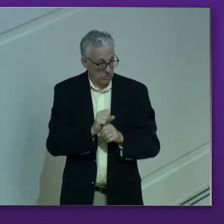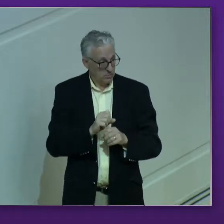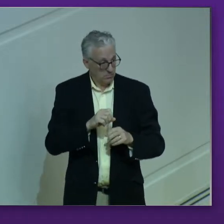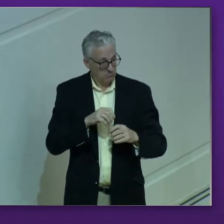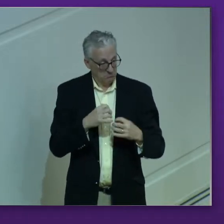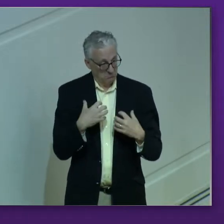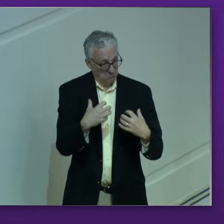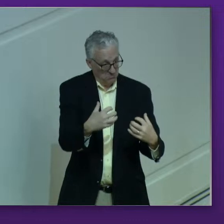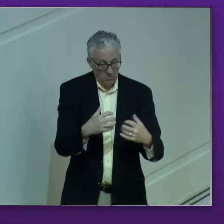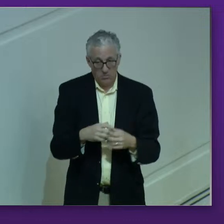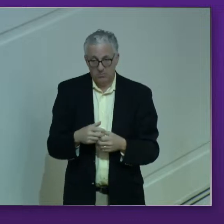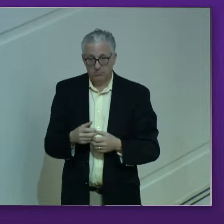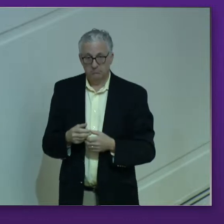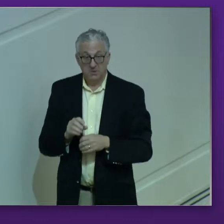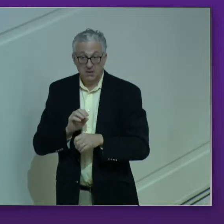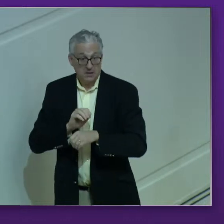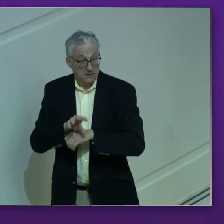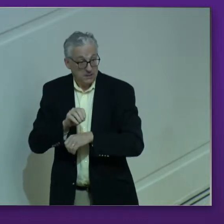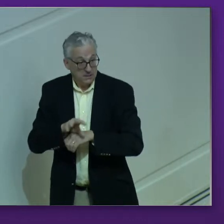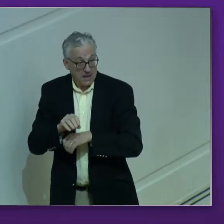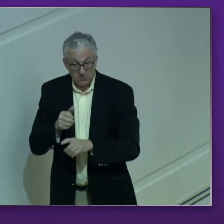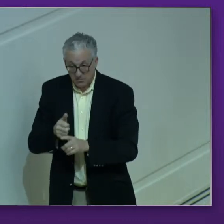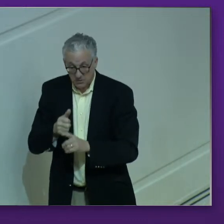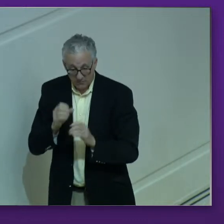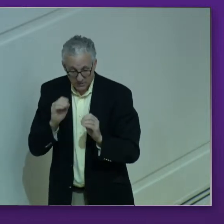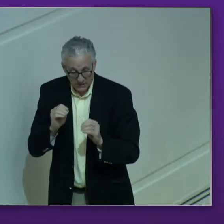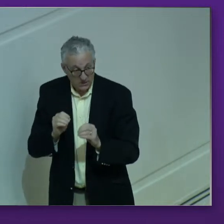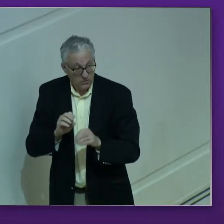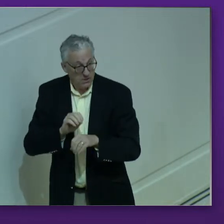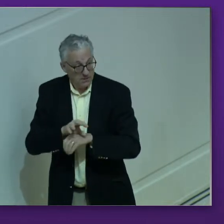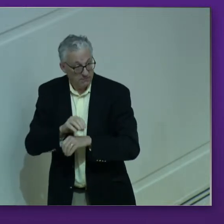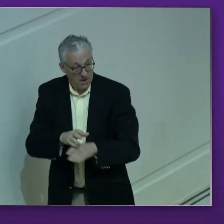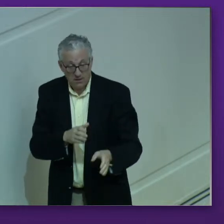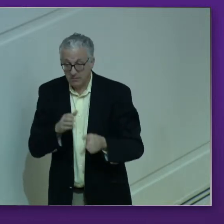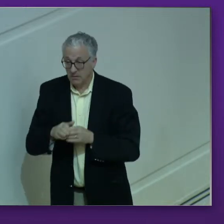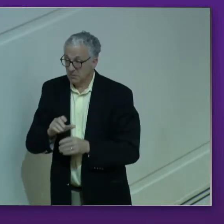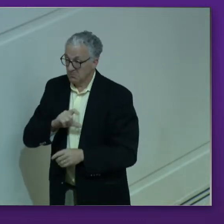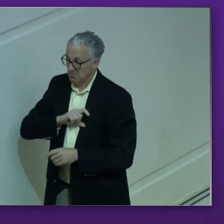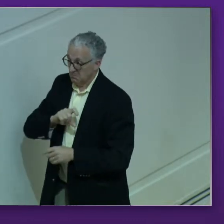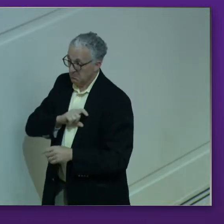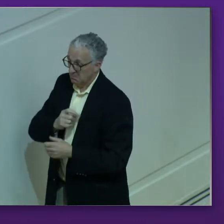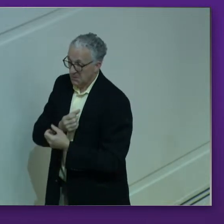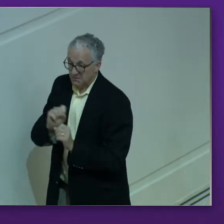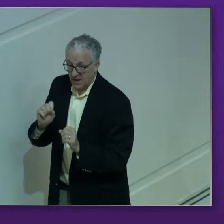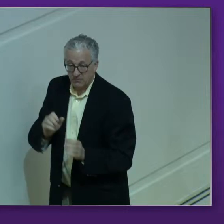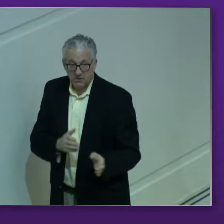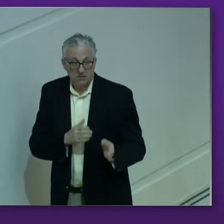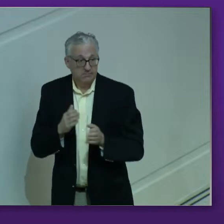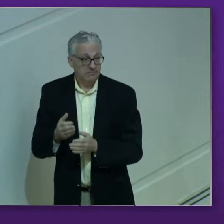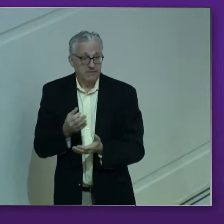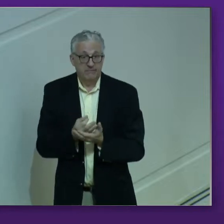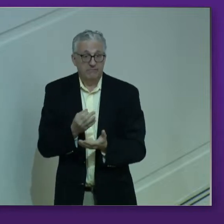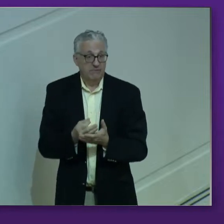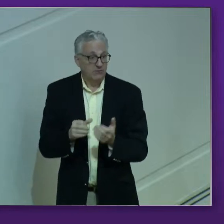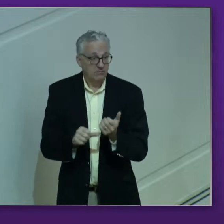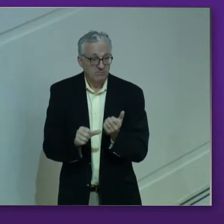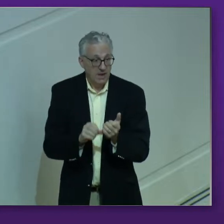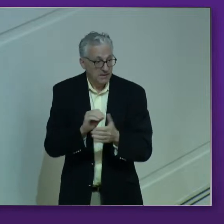VIRTUAL OR PHYSICAL EXCUSE ME.